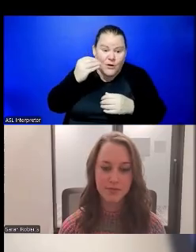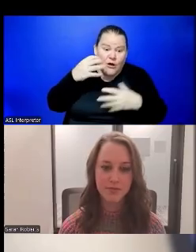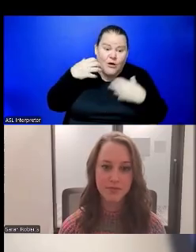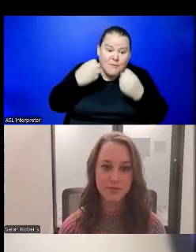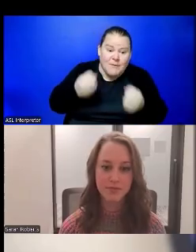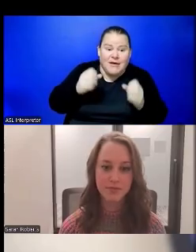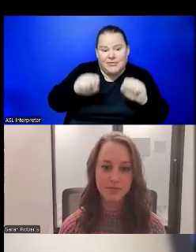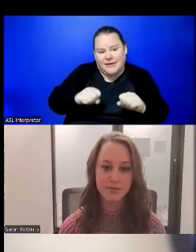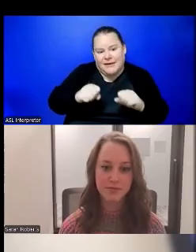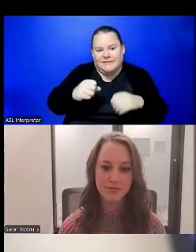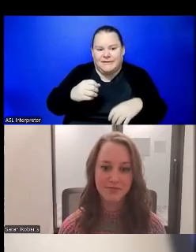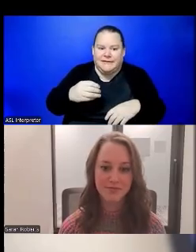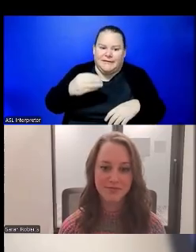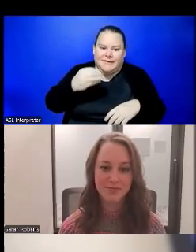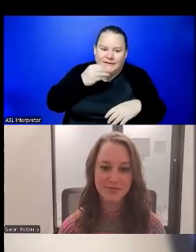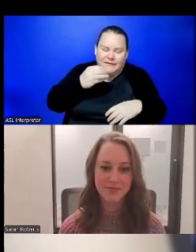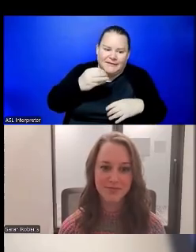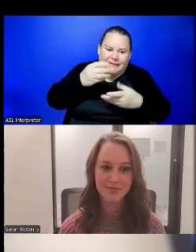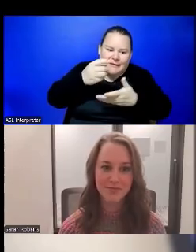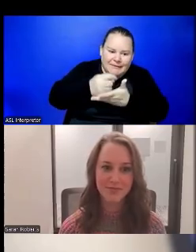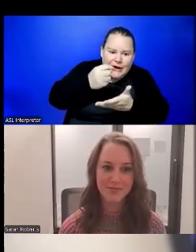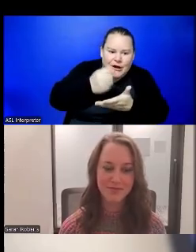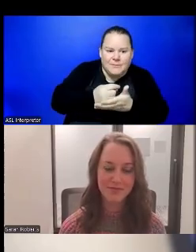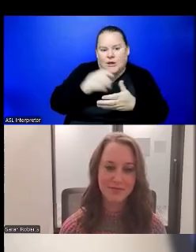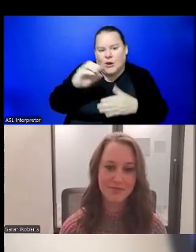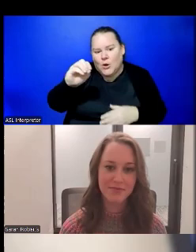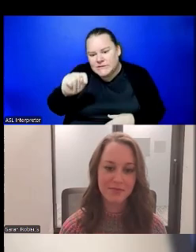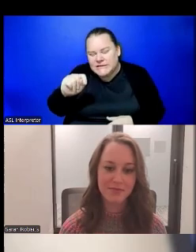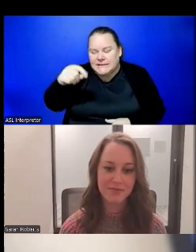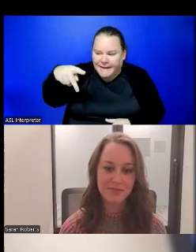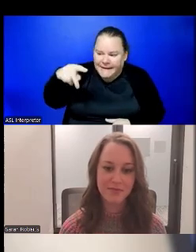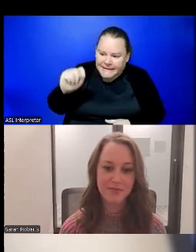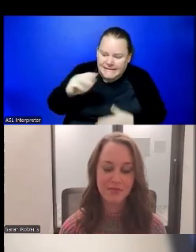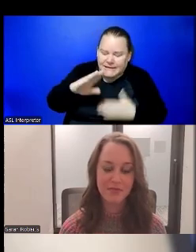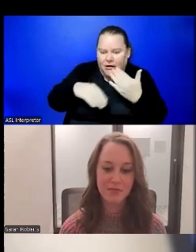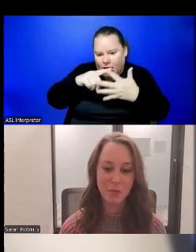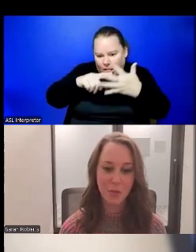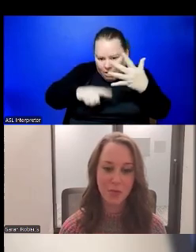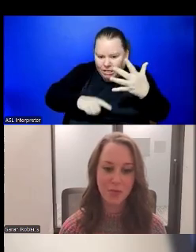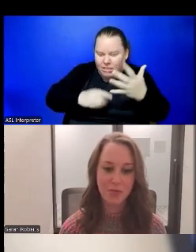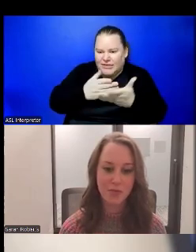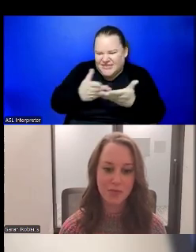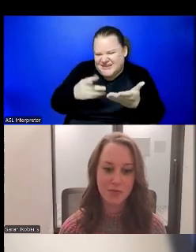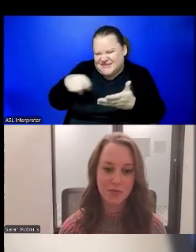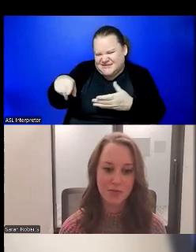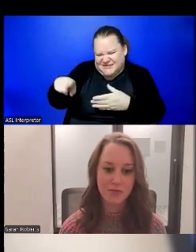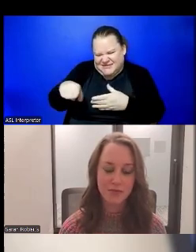the OT, all of the different therapies that this baby is going to need. And then we discuss things like growth